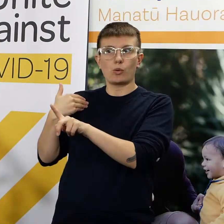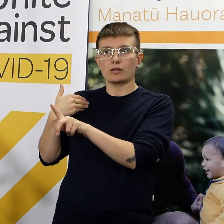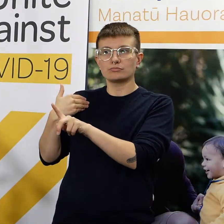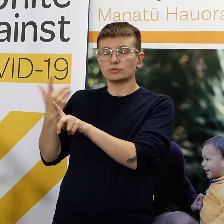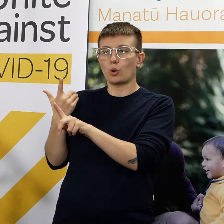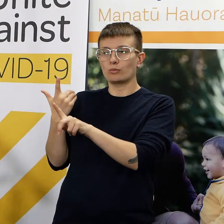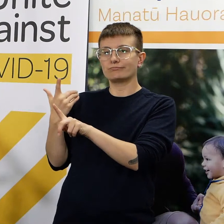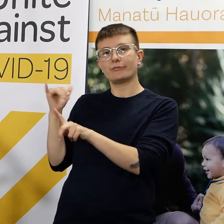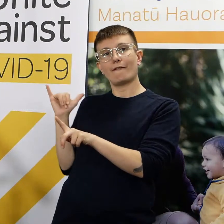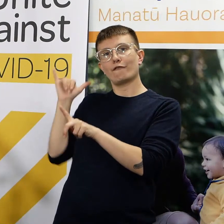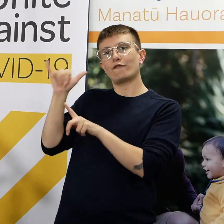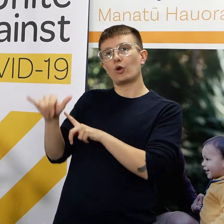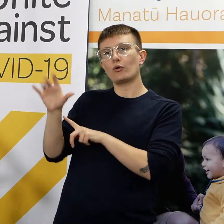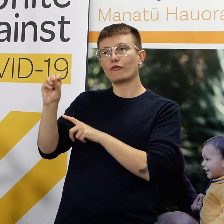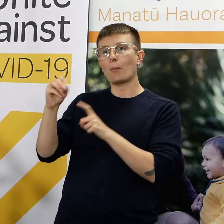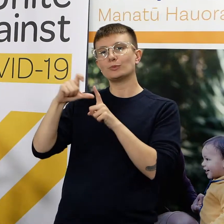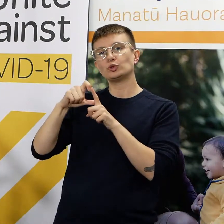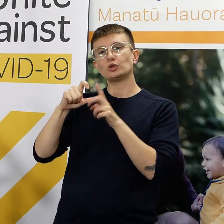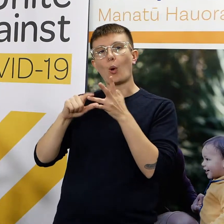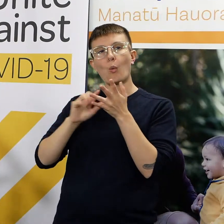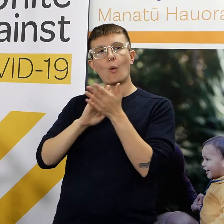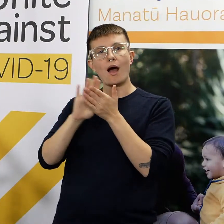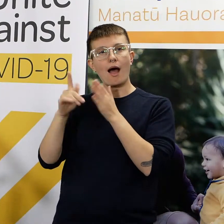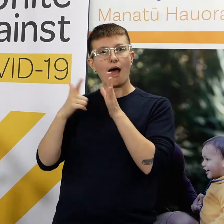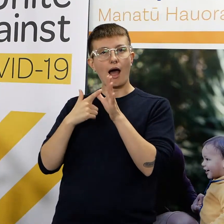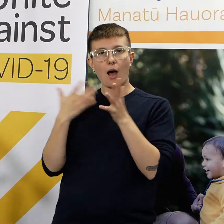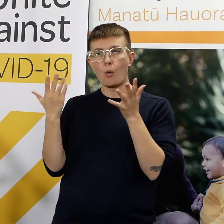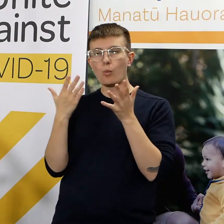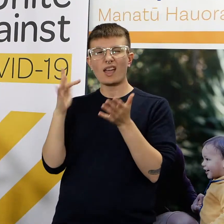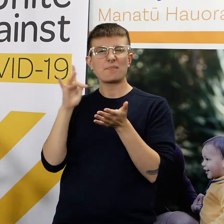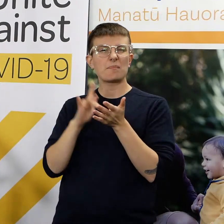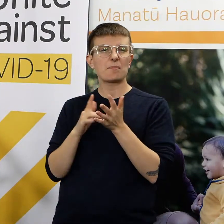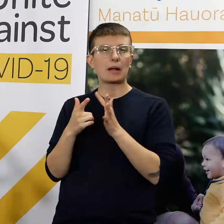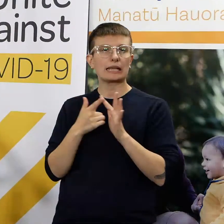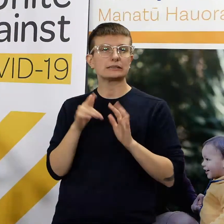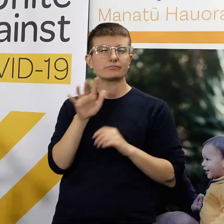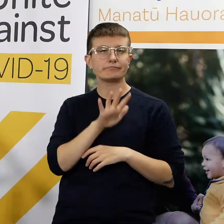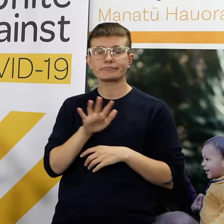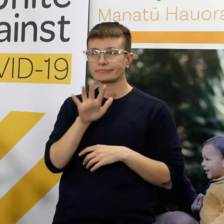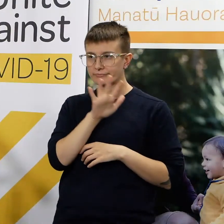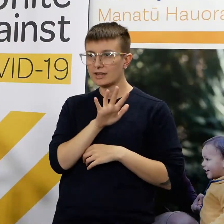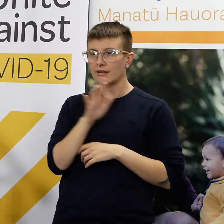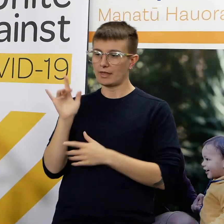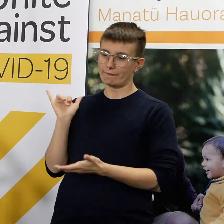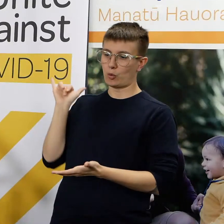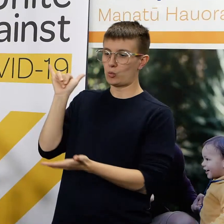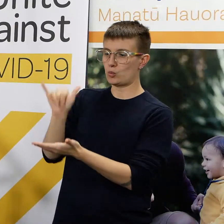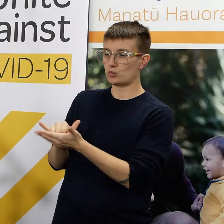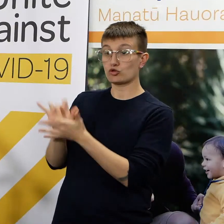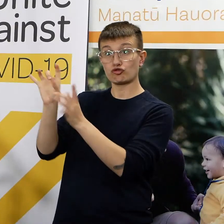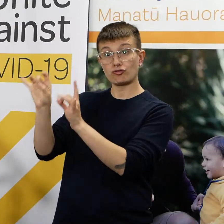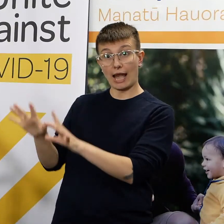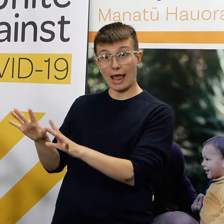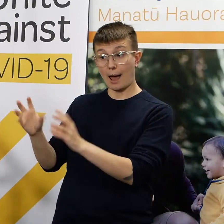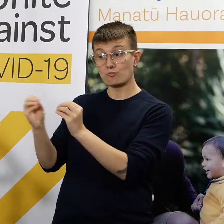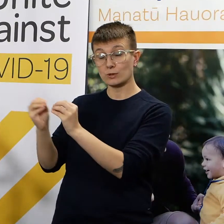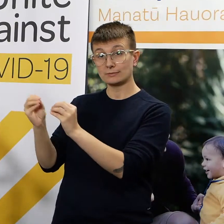And I can say now both women are self isolating in the Wellington region, and we're very confident the arrangements that are in place